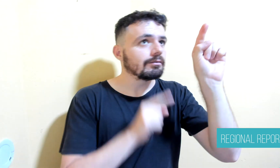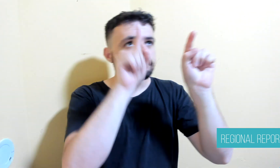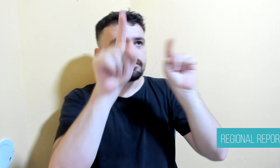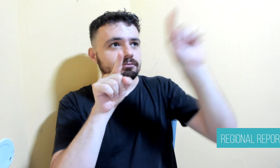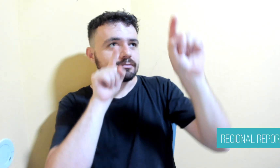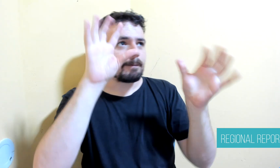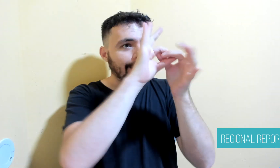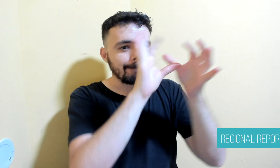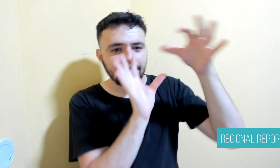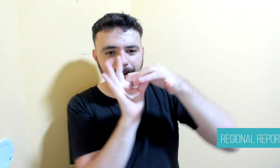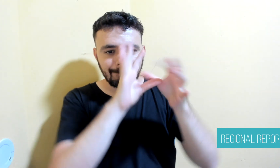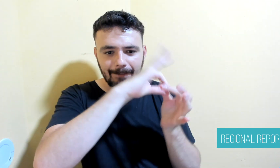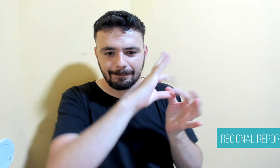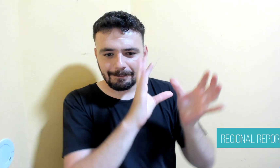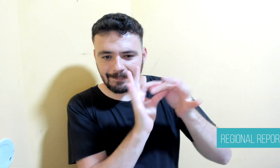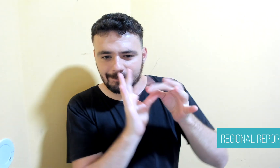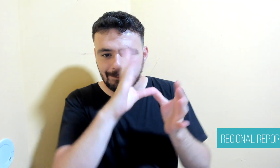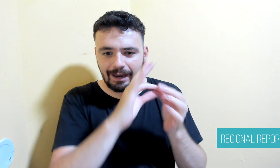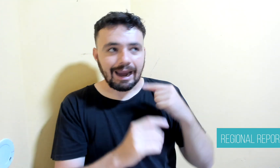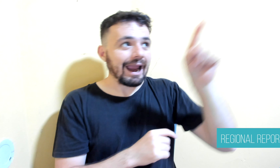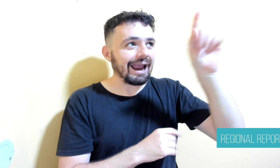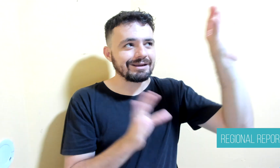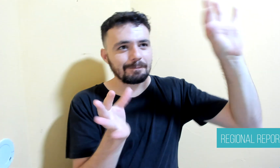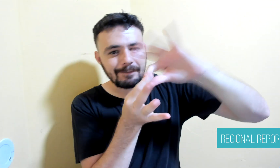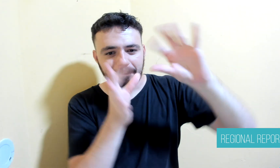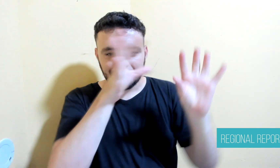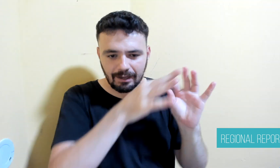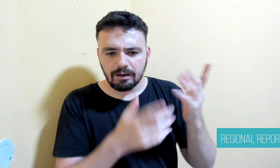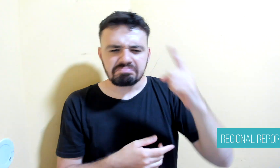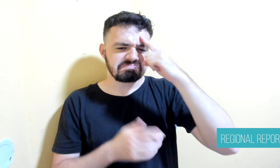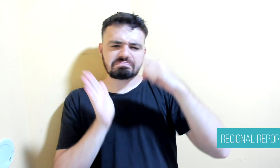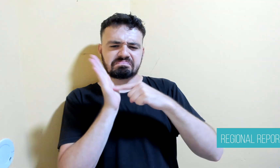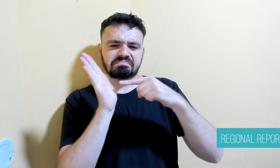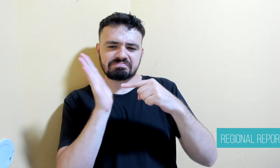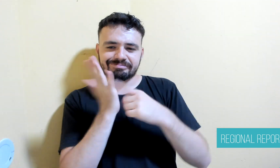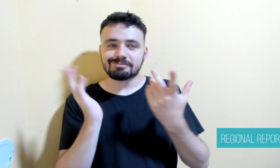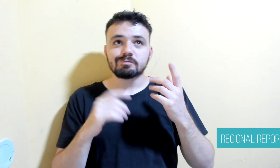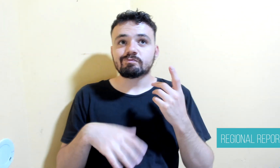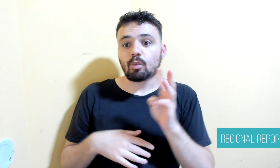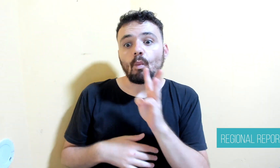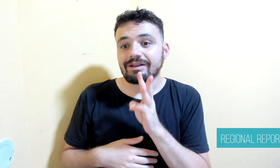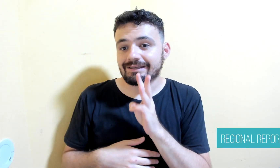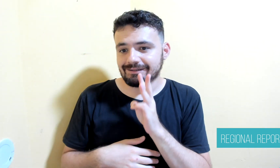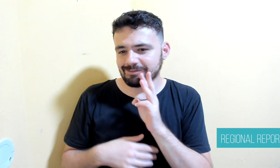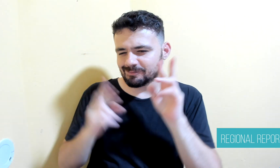and associate them with certain words. Patients learn nouns